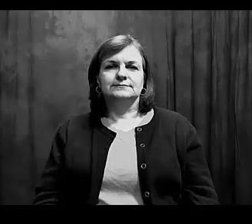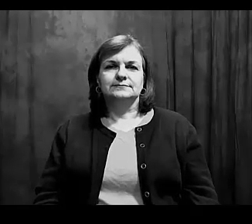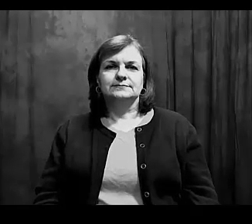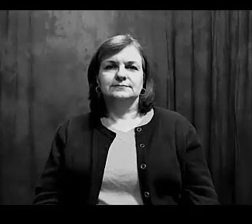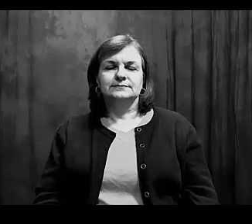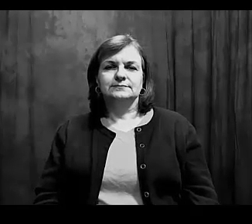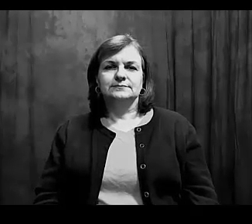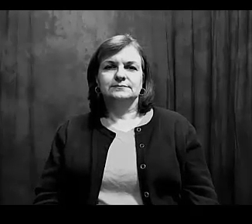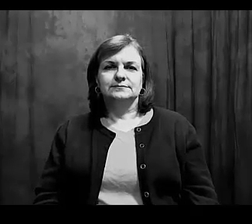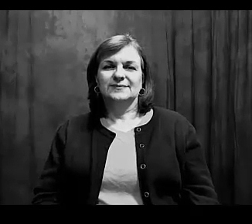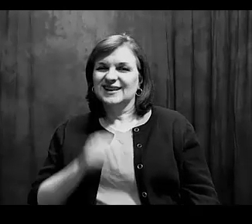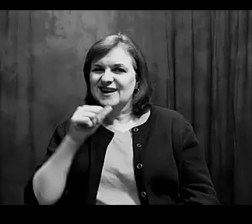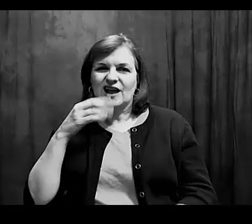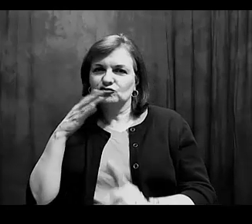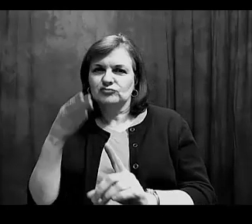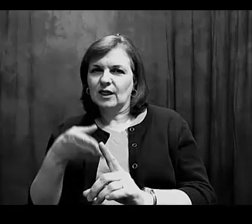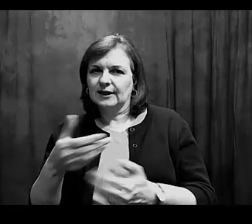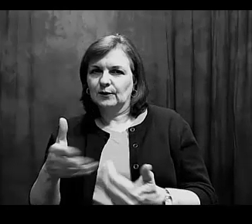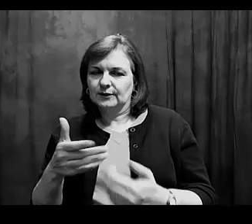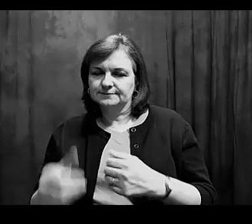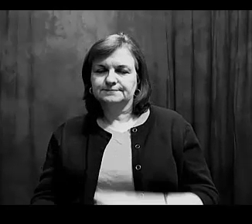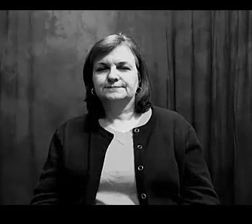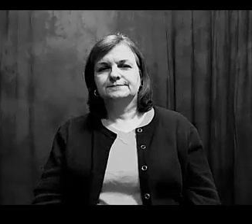directly